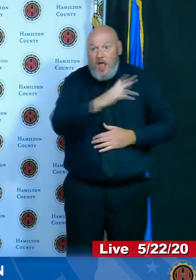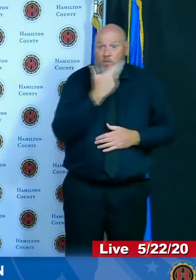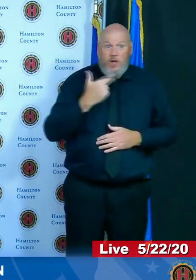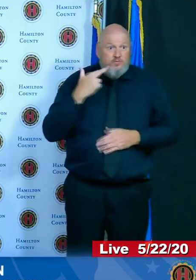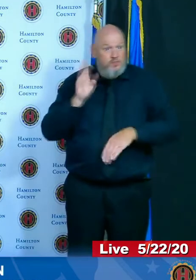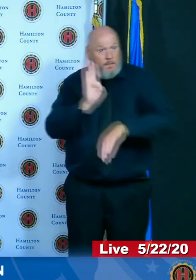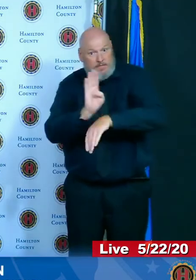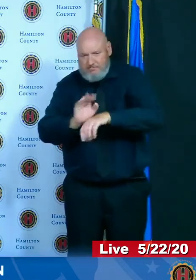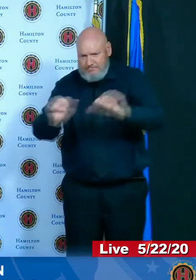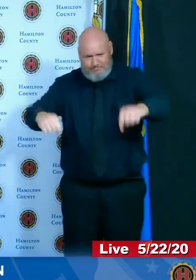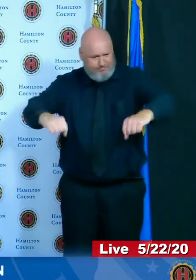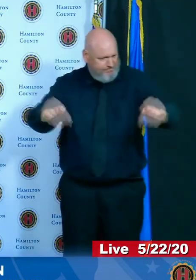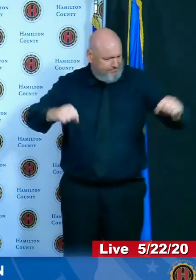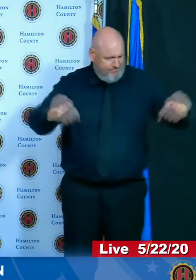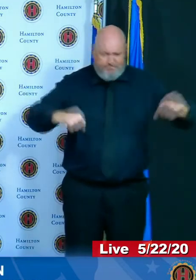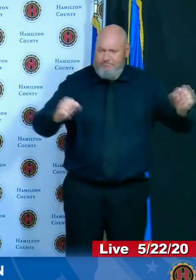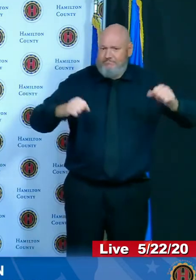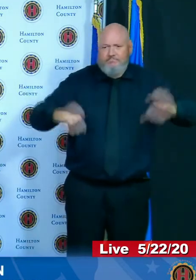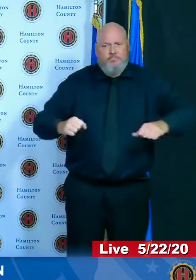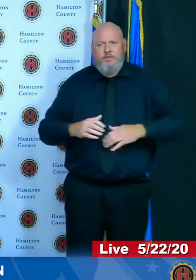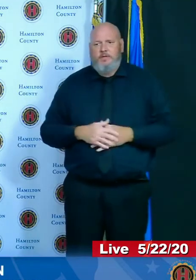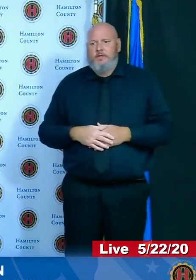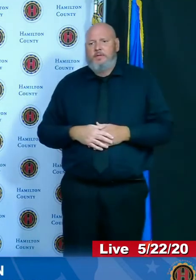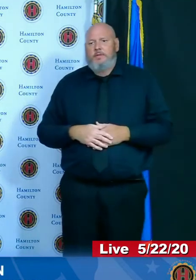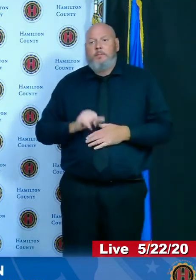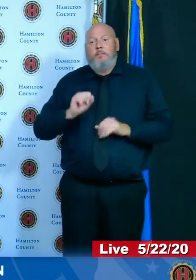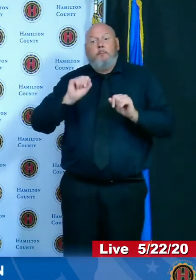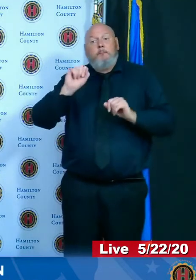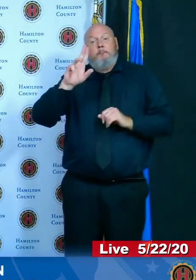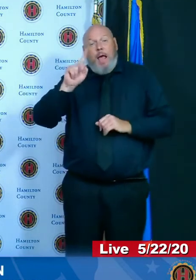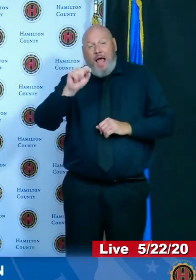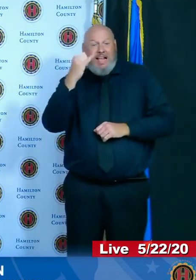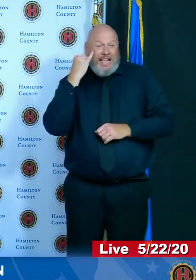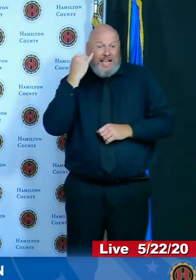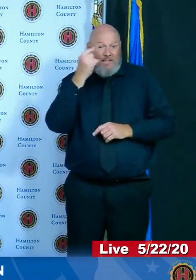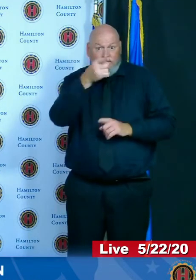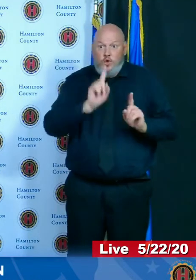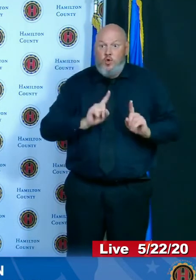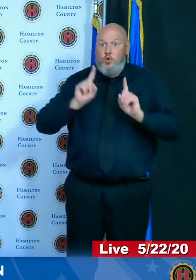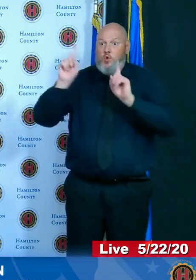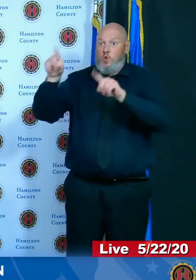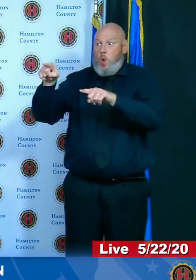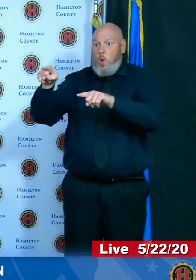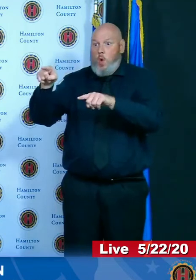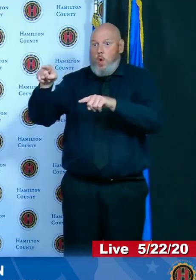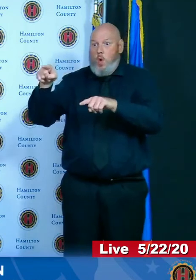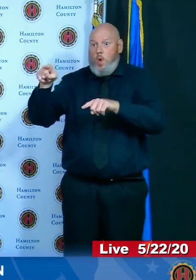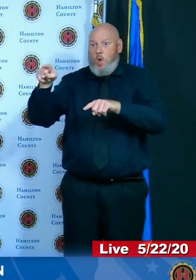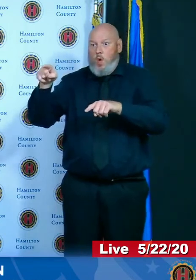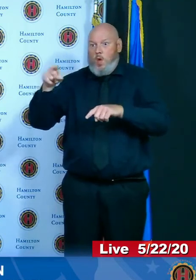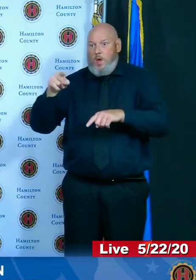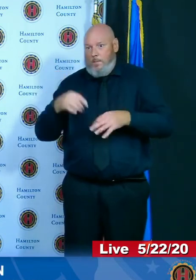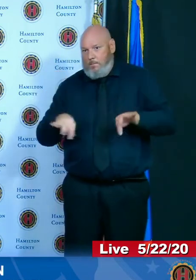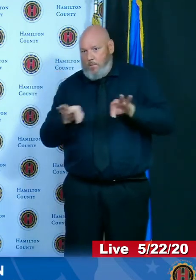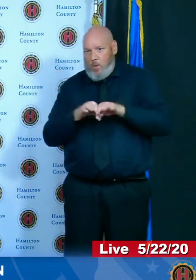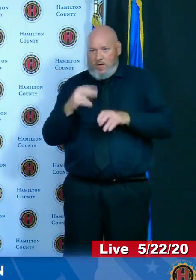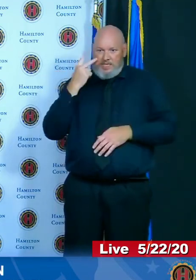mentioned if you are going to one of these locations it's really important when you're in line or waiting to go into a business that you wear your mask